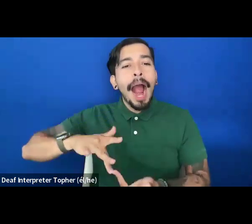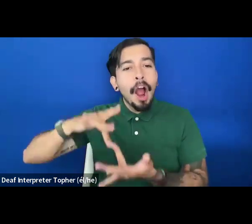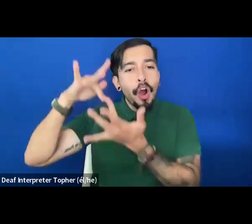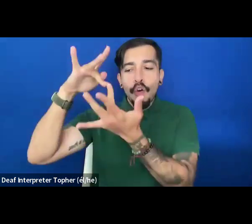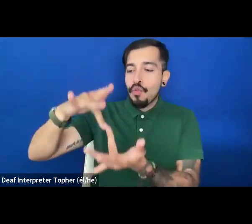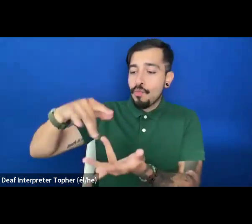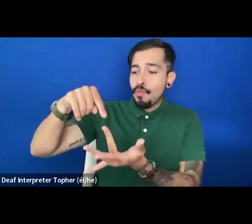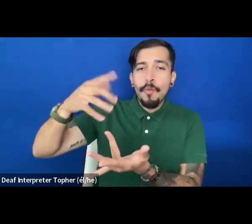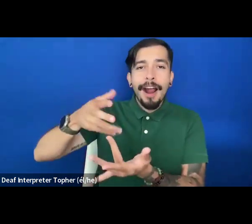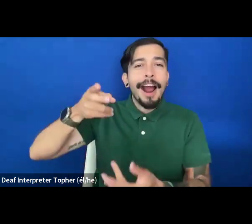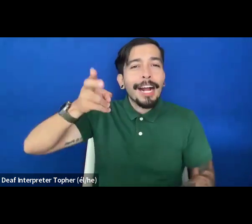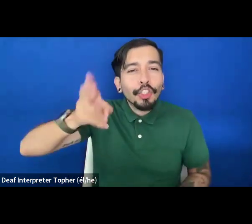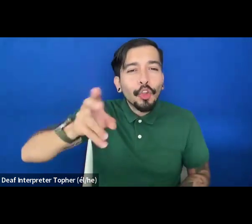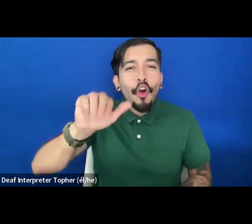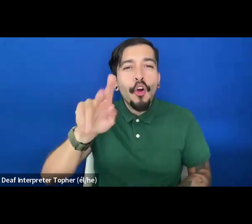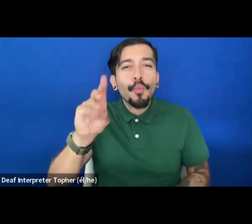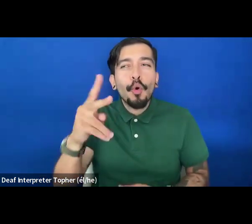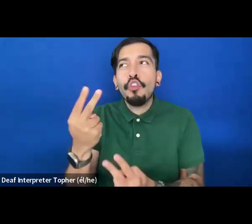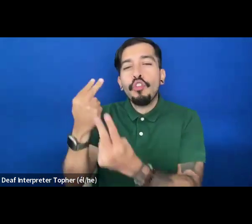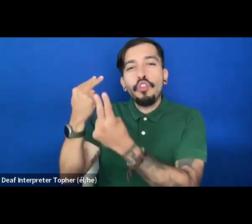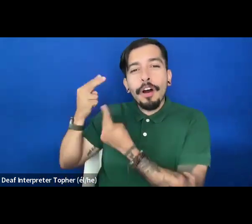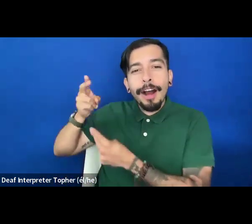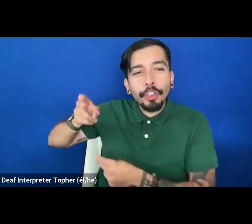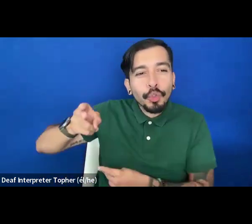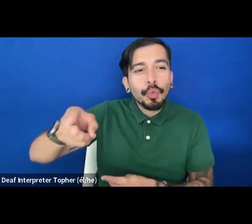in the legacy of enslavement and colonialization.